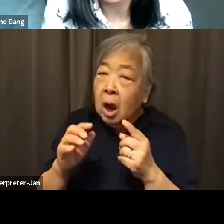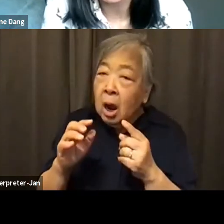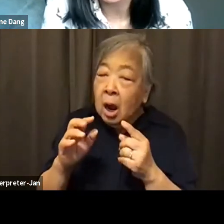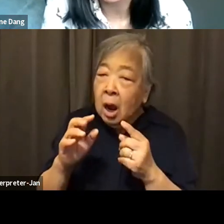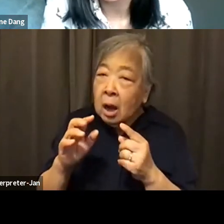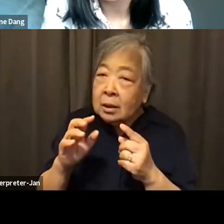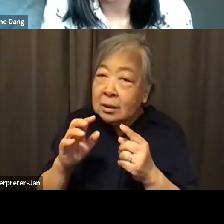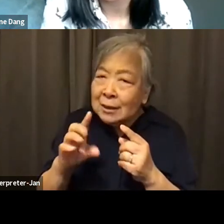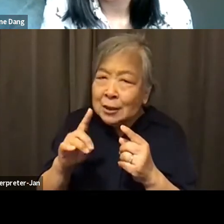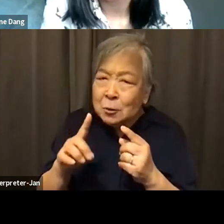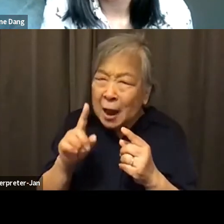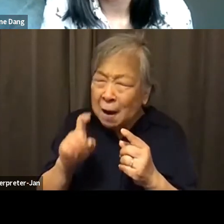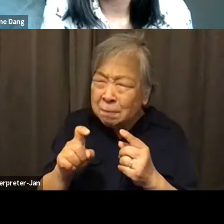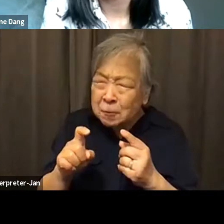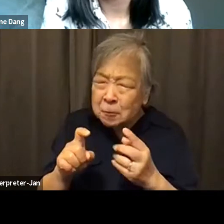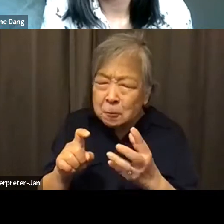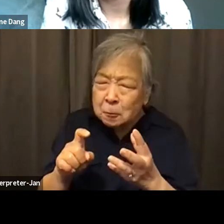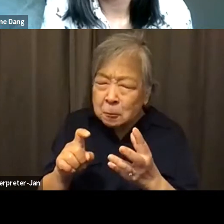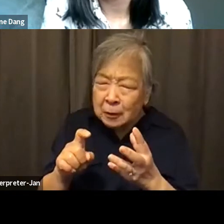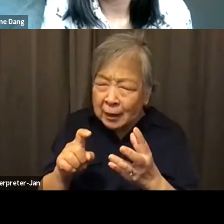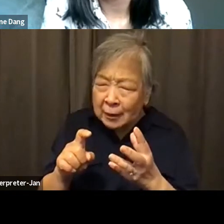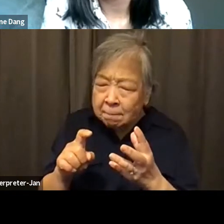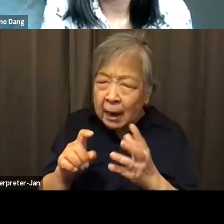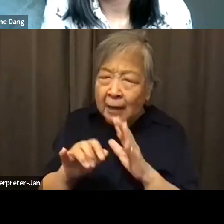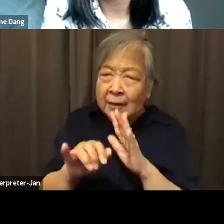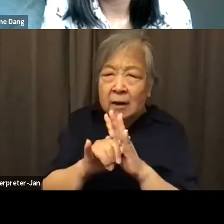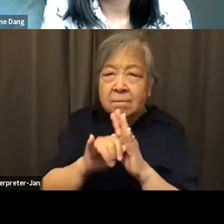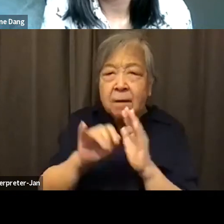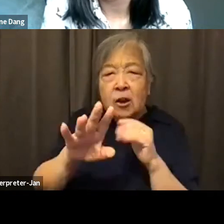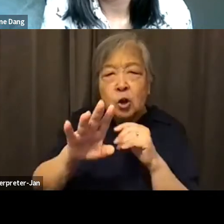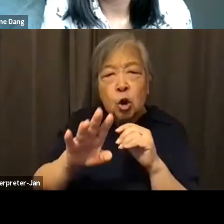your identity, your nationality identity?